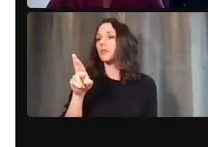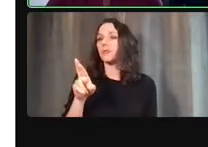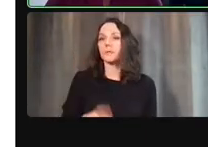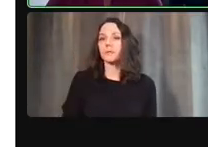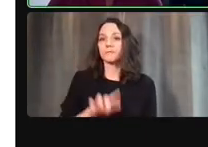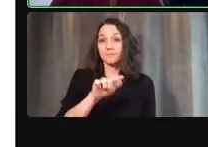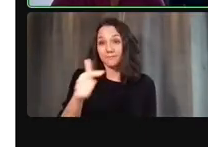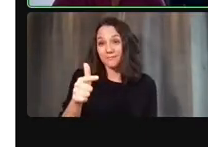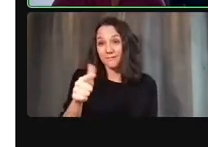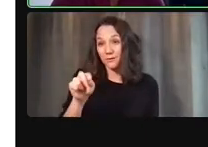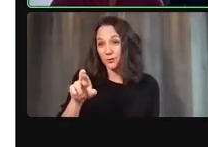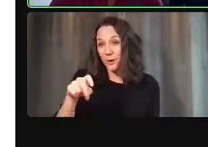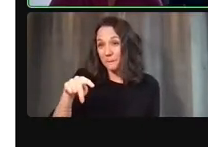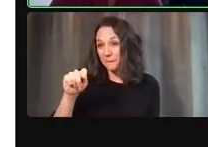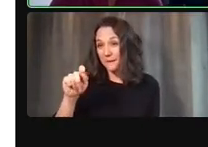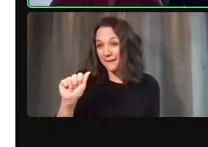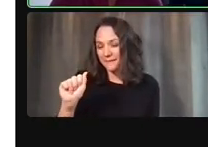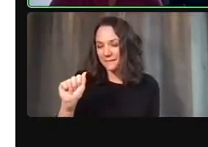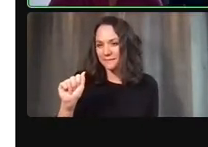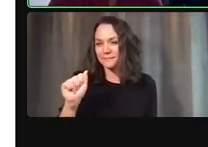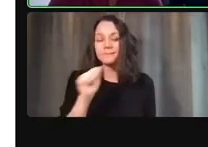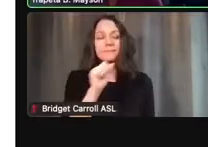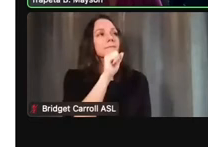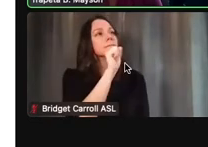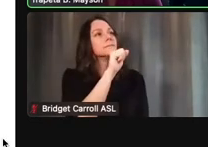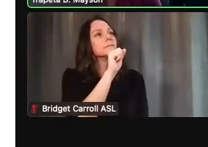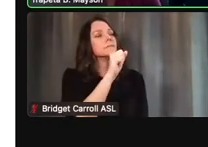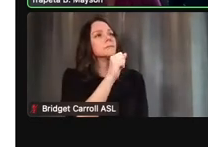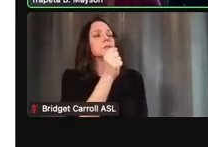Yeah. And I think there are so many learnings